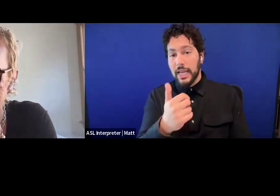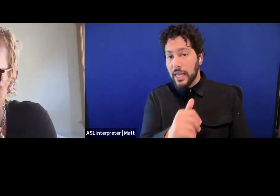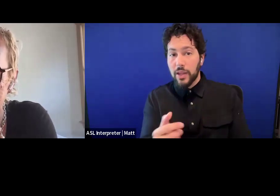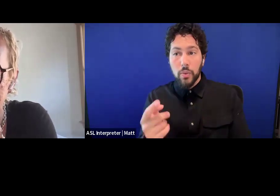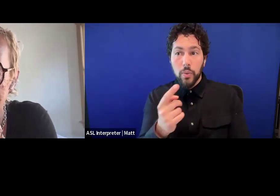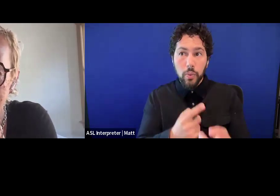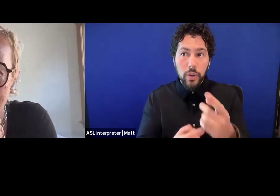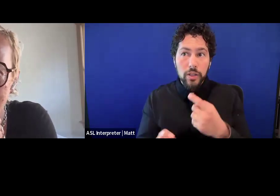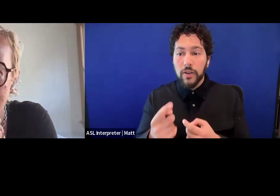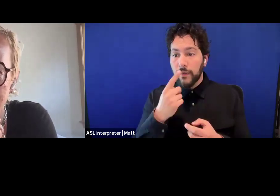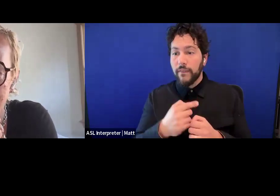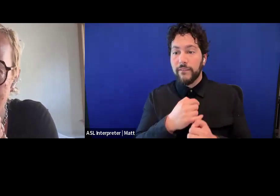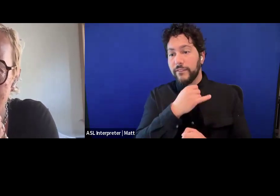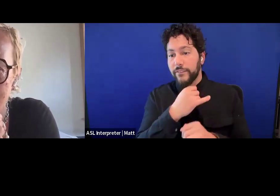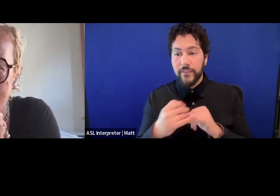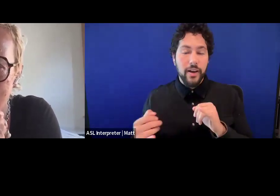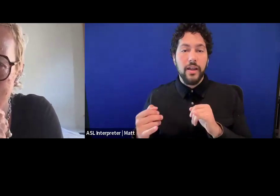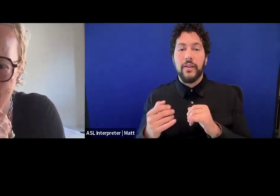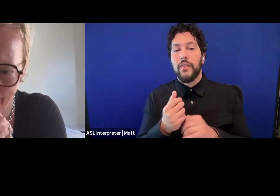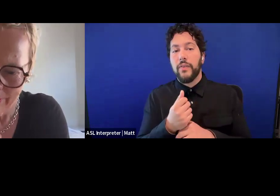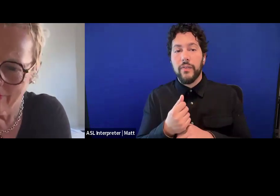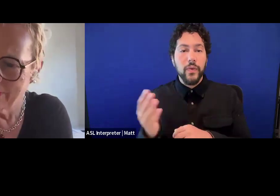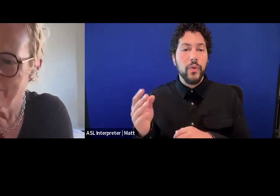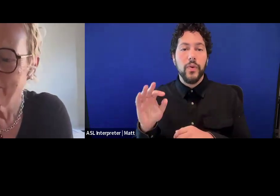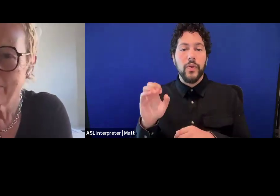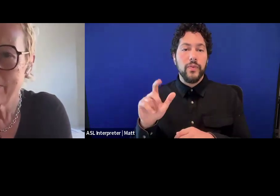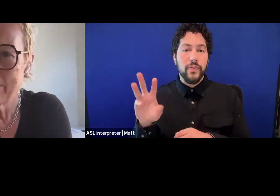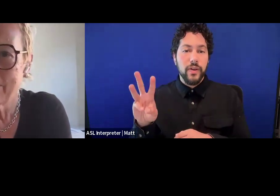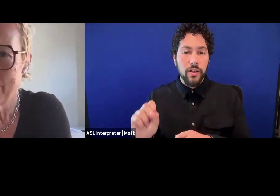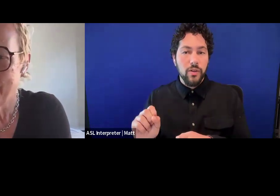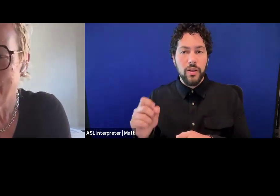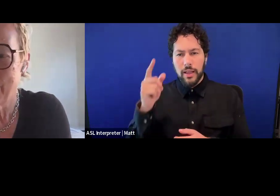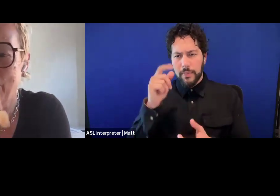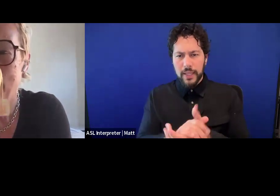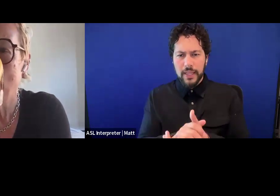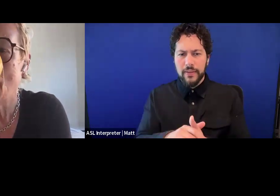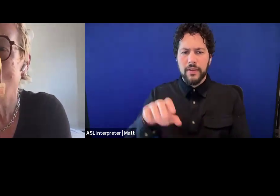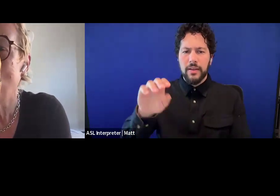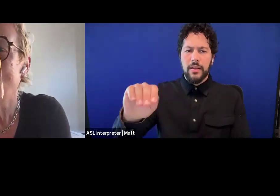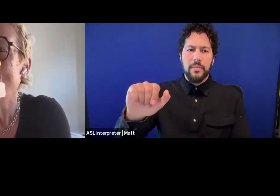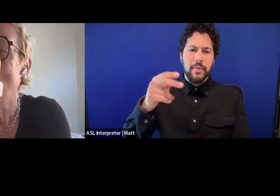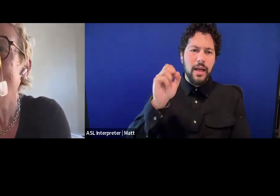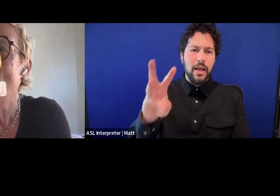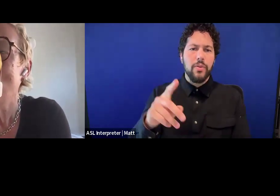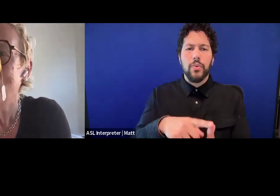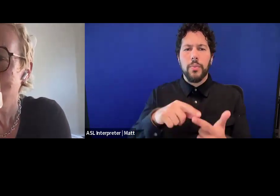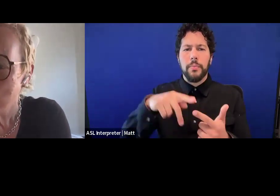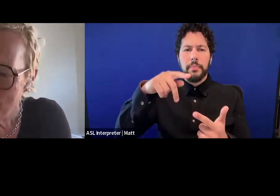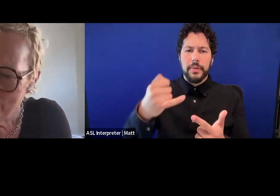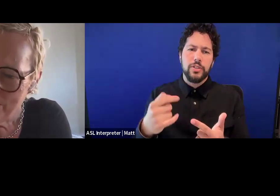final few, um, fellows, I believe it was… Matthew PJ, Rose, and Adele.